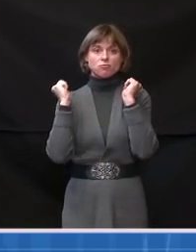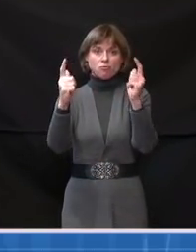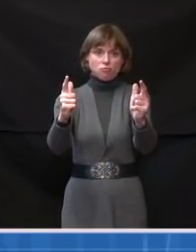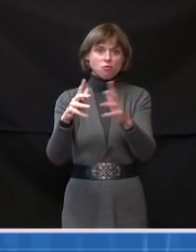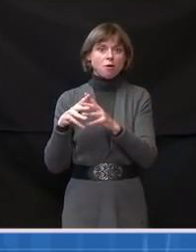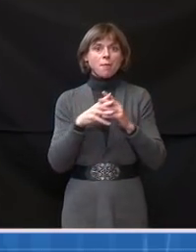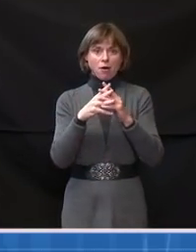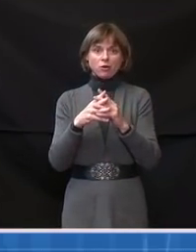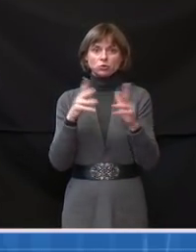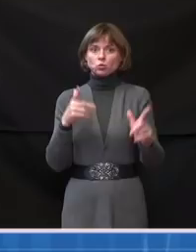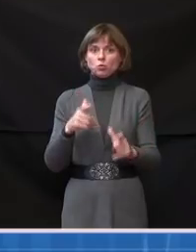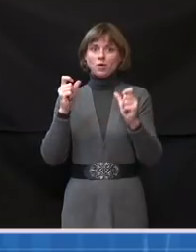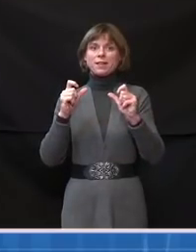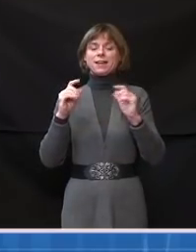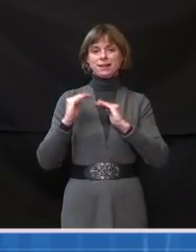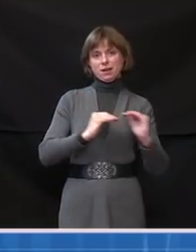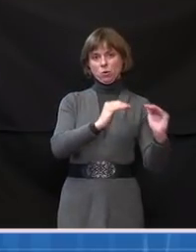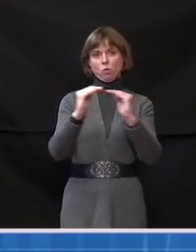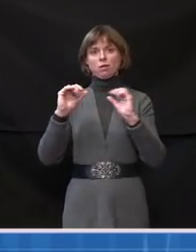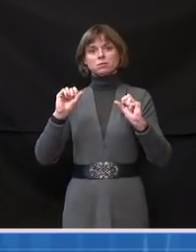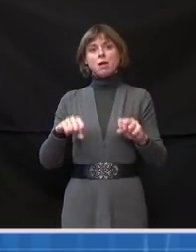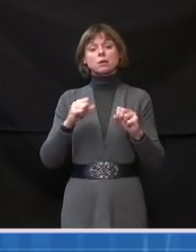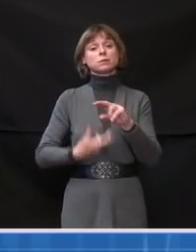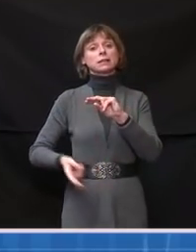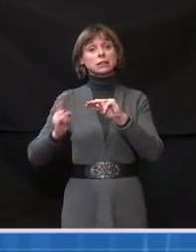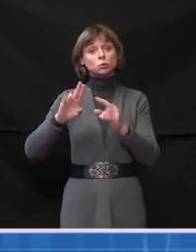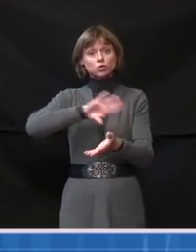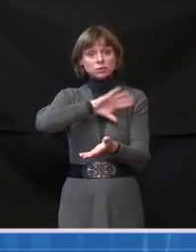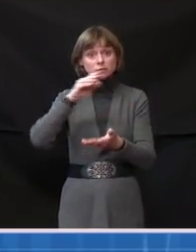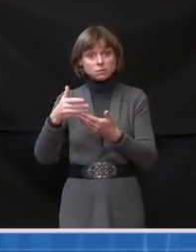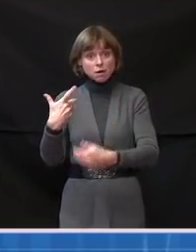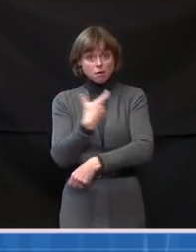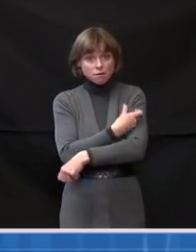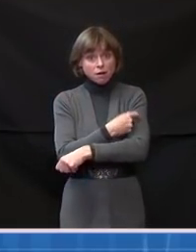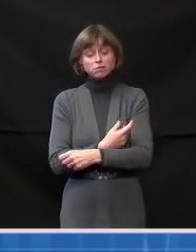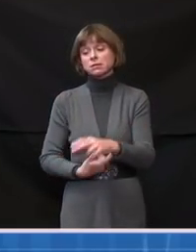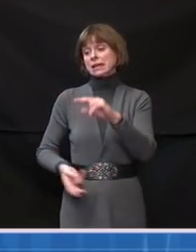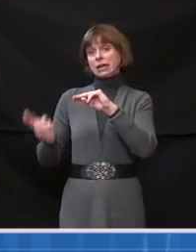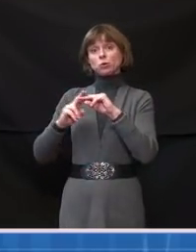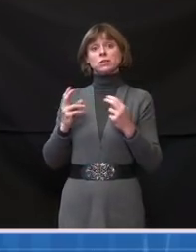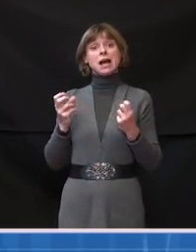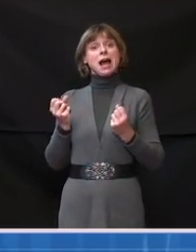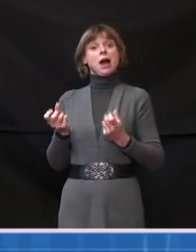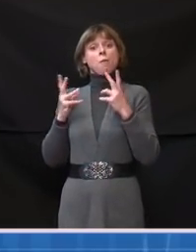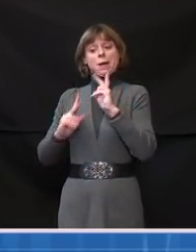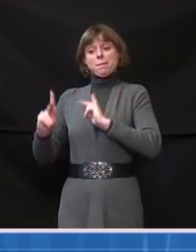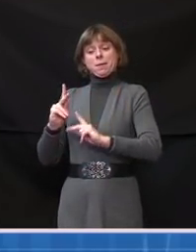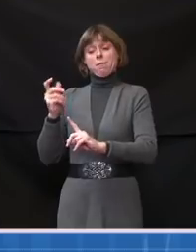Increasing vaccine supply, increasing the number of vaccinators, and providing more places for people to get vaccinated,